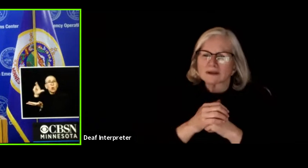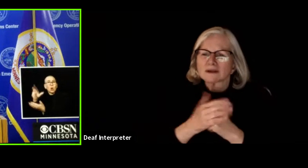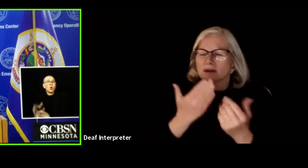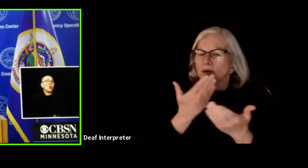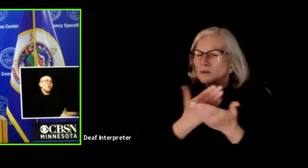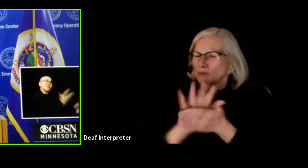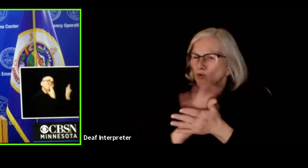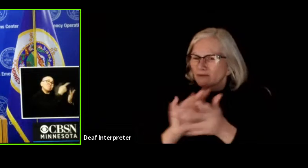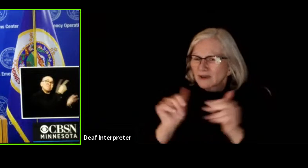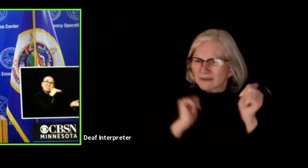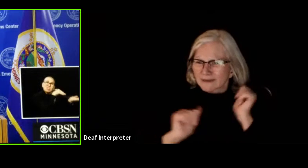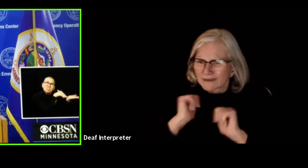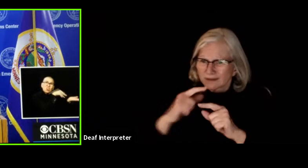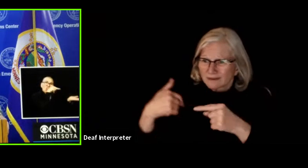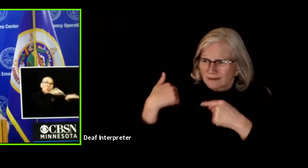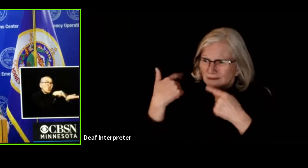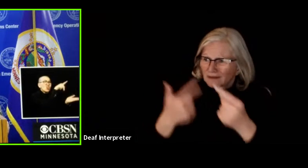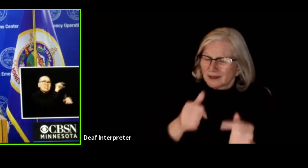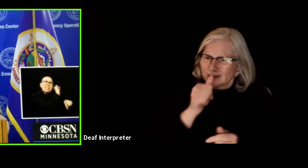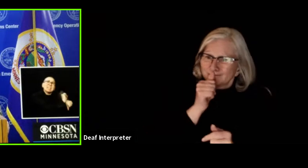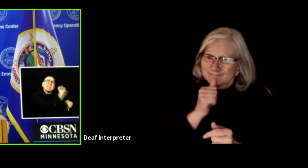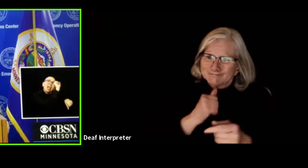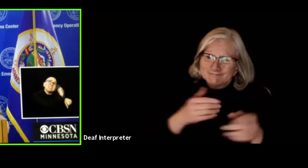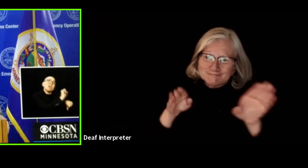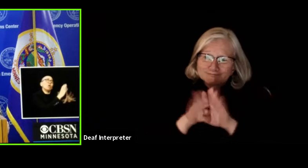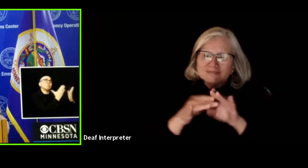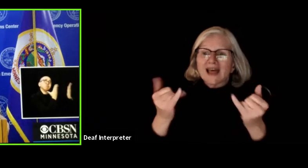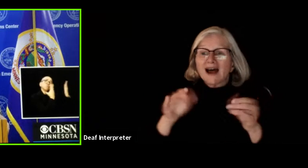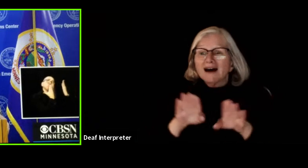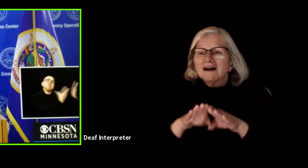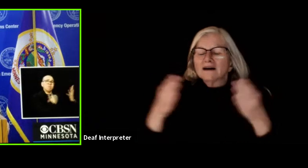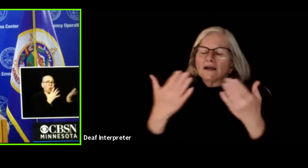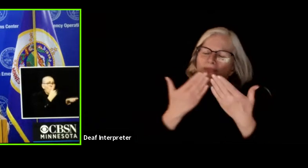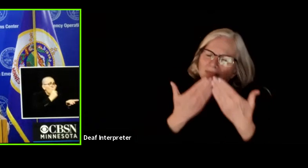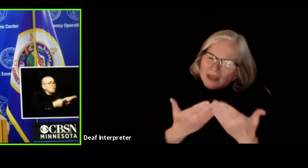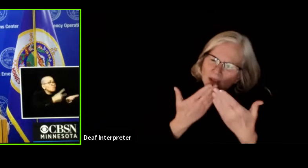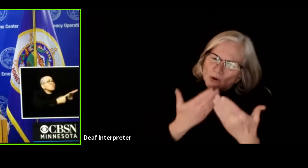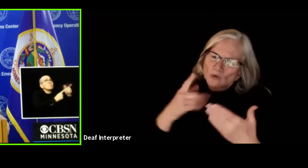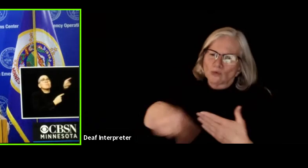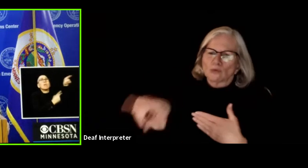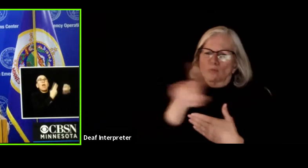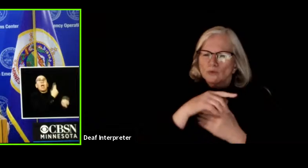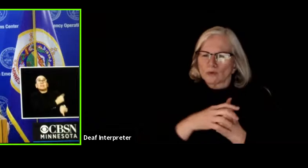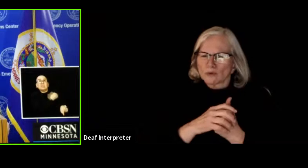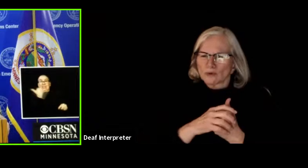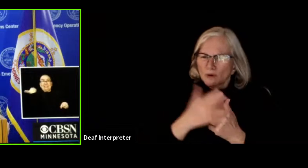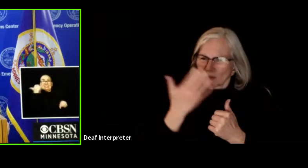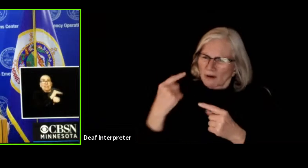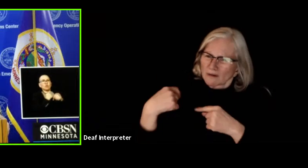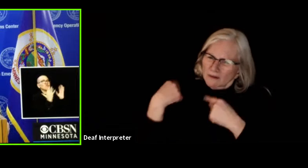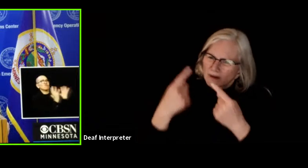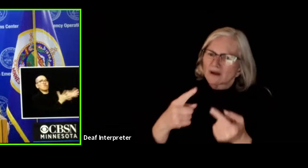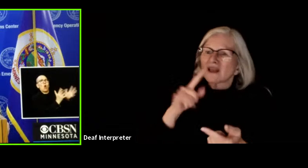A LOT OF THE HOSPITAL MANAGERS LAST EVENING, SAYING THAT THE LESSONS THAT THEY'VE LEARNED THAT THEY CAME THROUGH THIS,